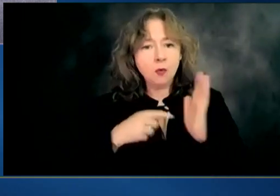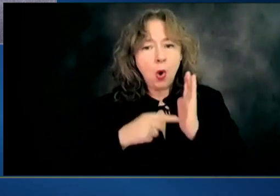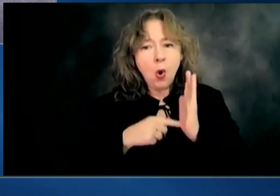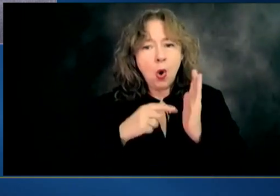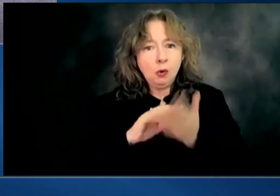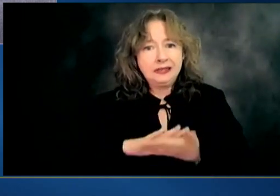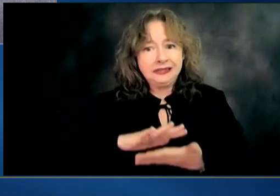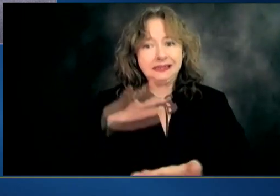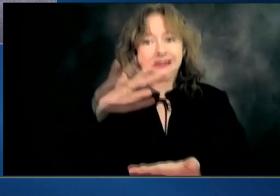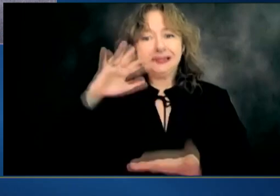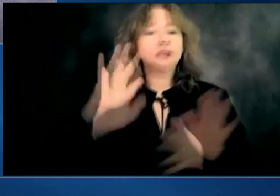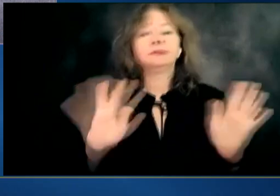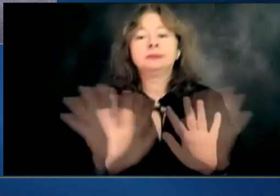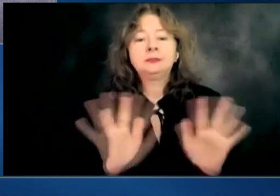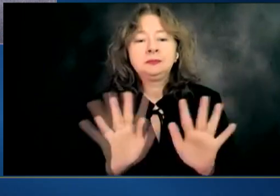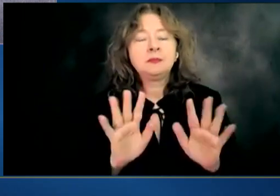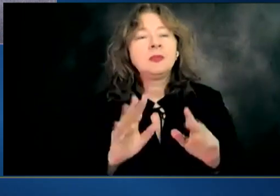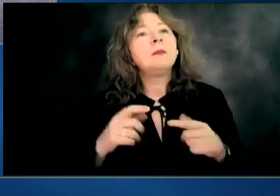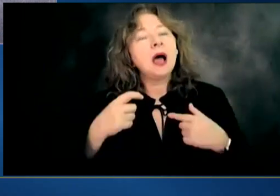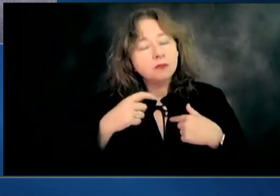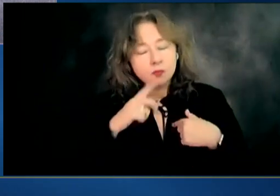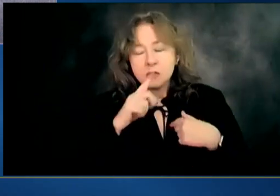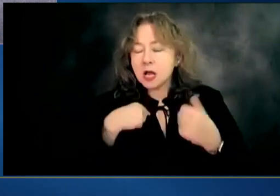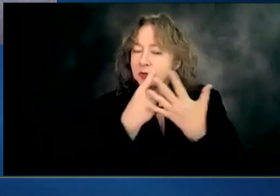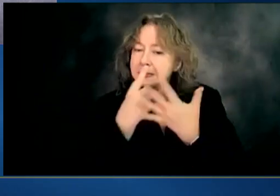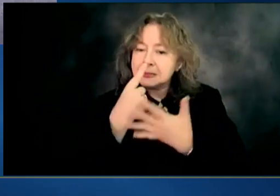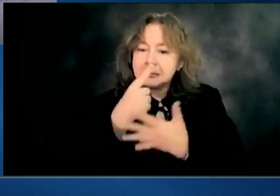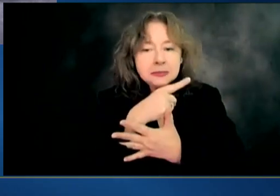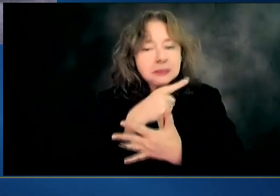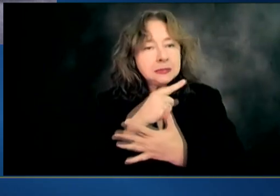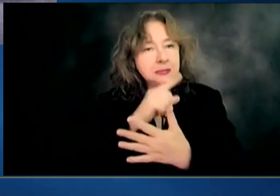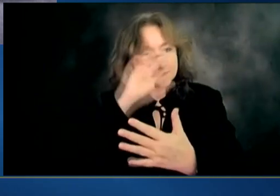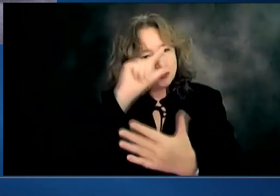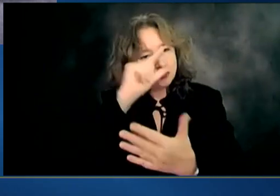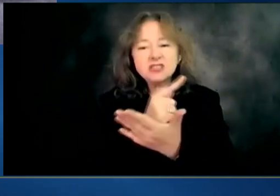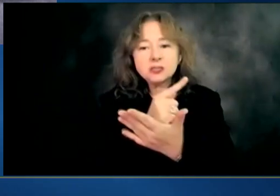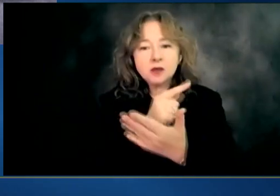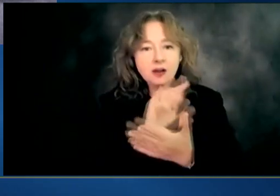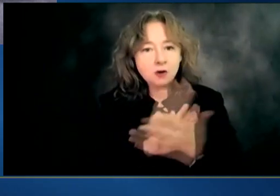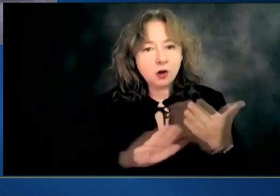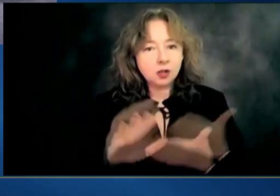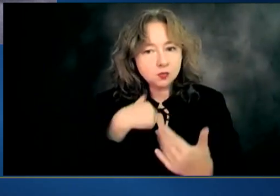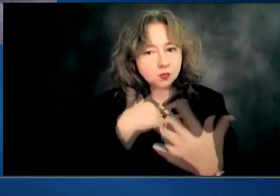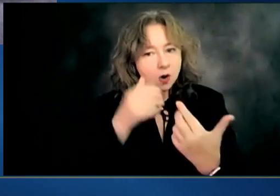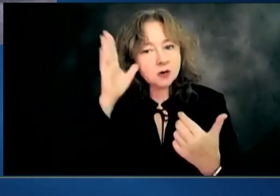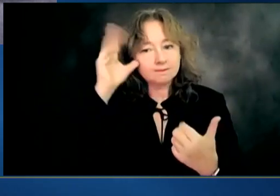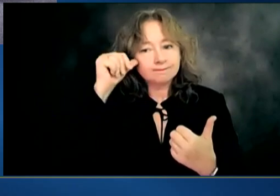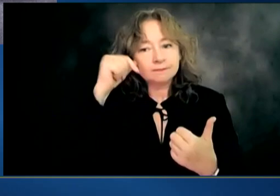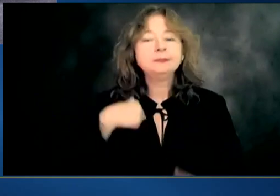I wanted to get to the end goal, which is graduating from college. That went on until my